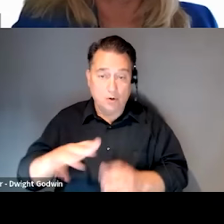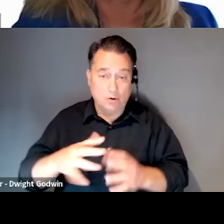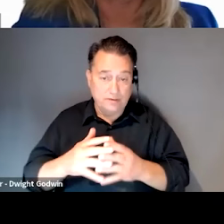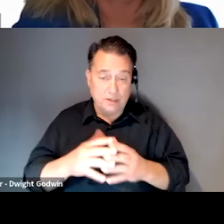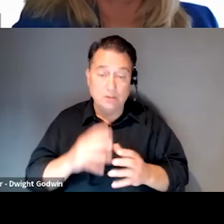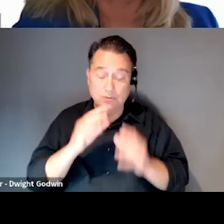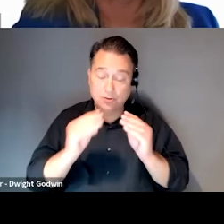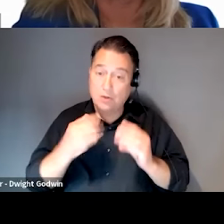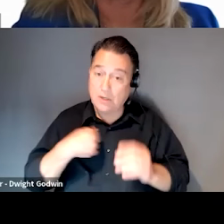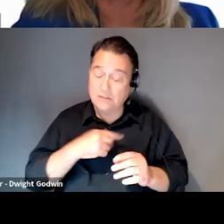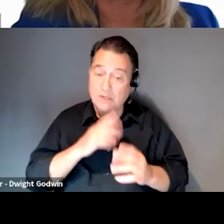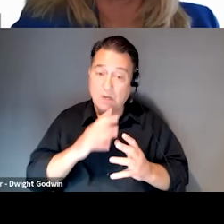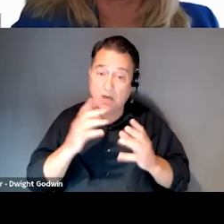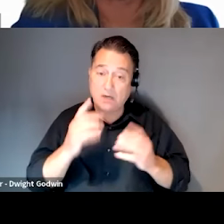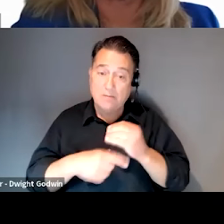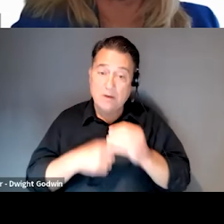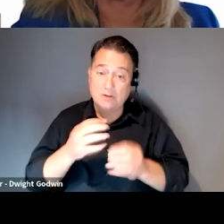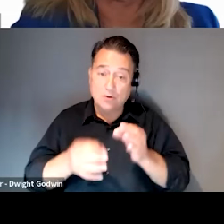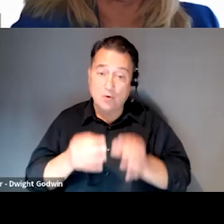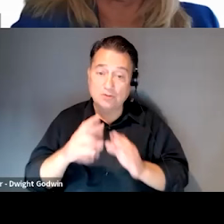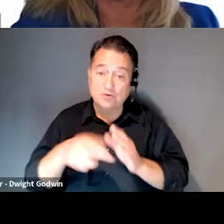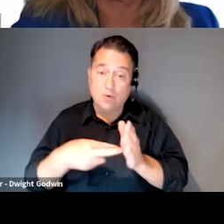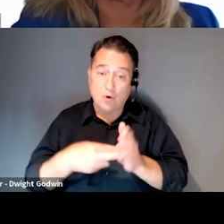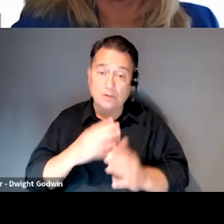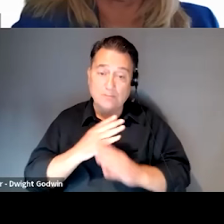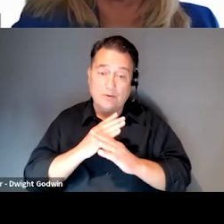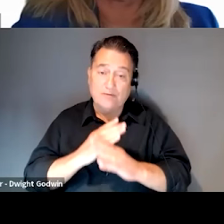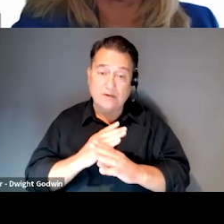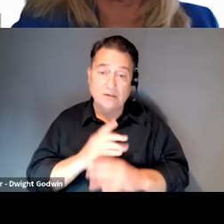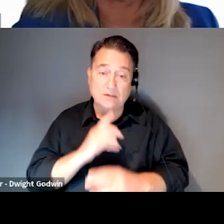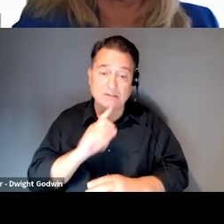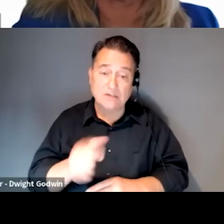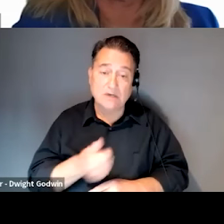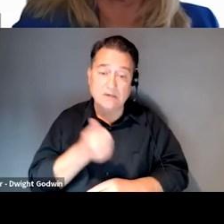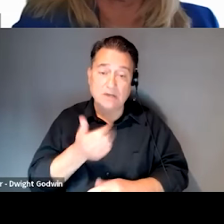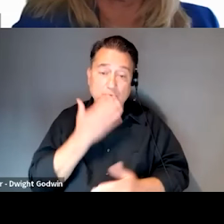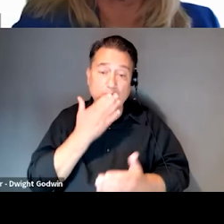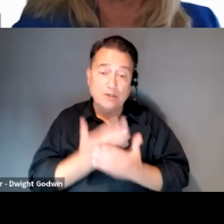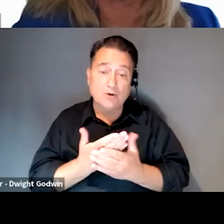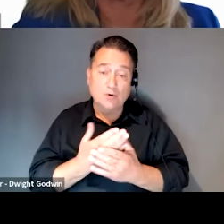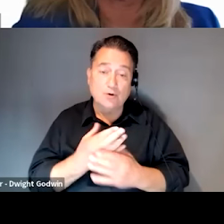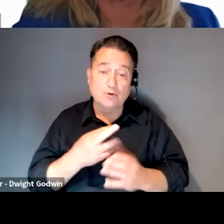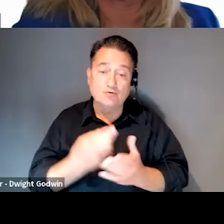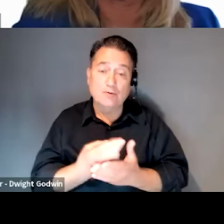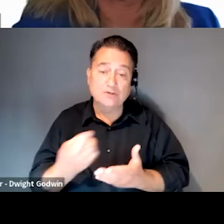about the court's role in prevention. So this is another great resource to help you, your family treatment court,